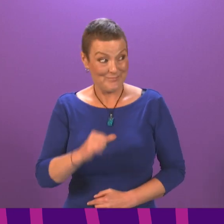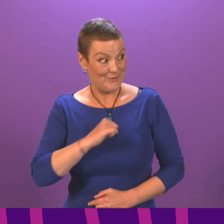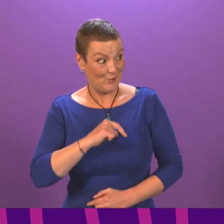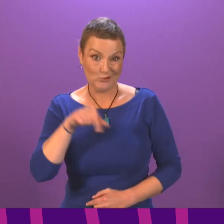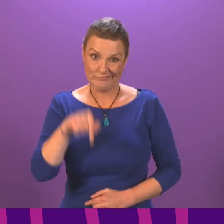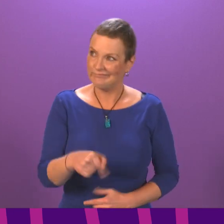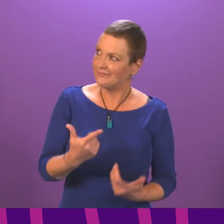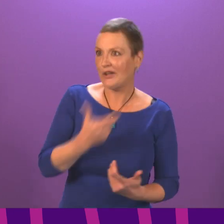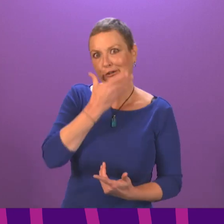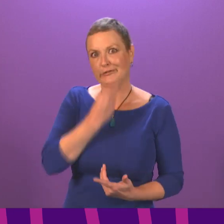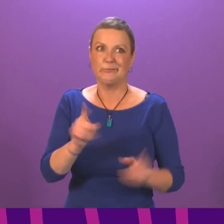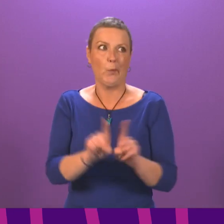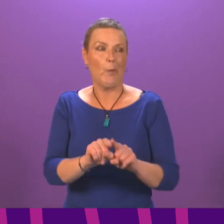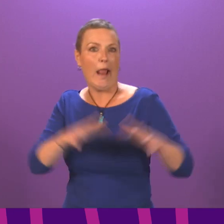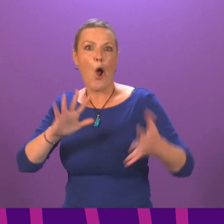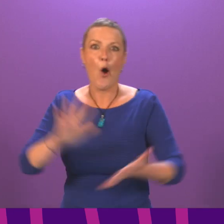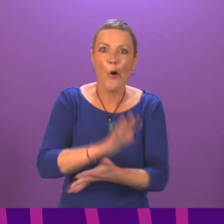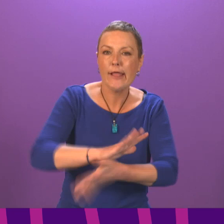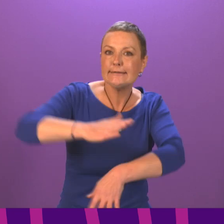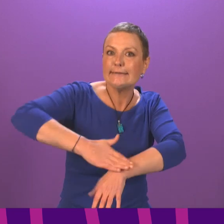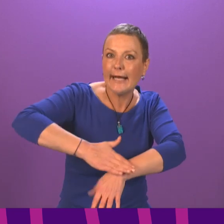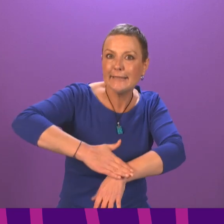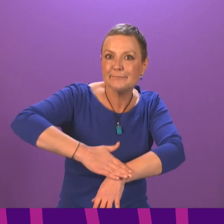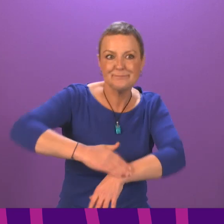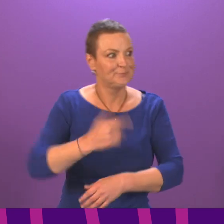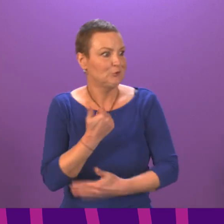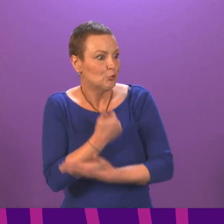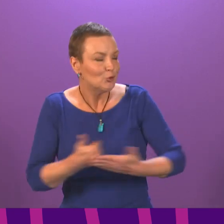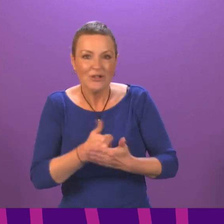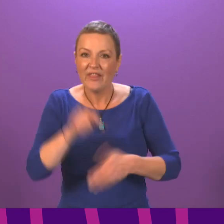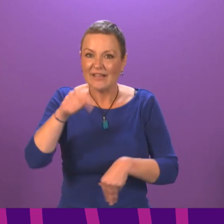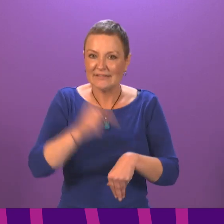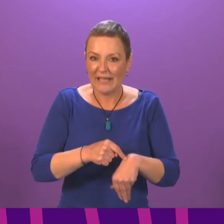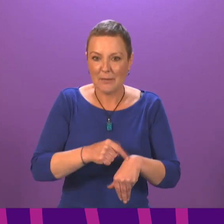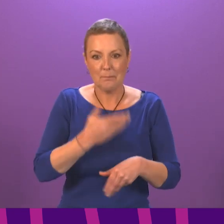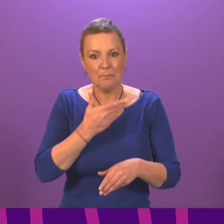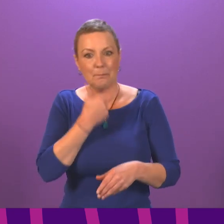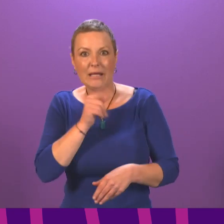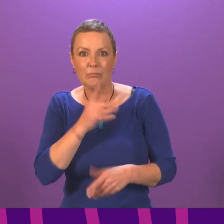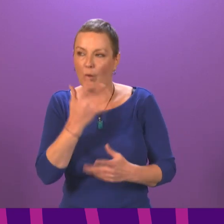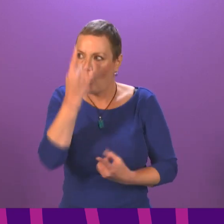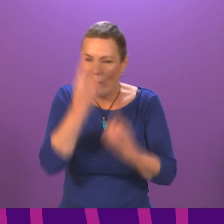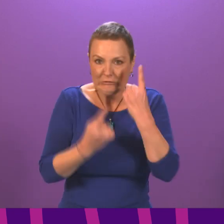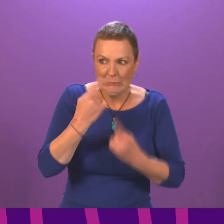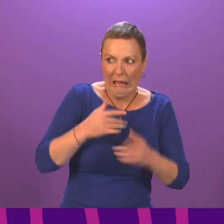and nature of that time of the year, people worry more about leaving loved ones alone